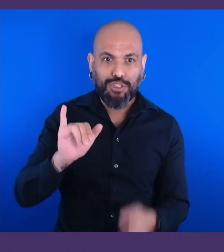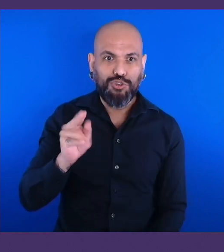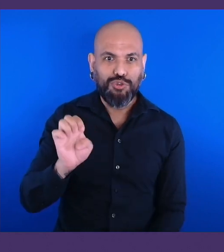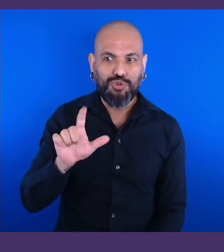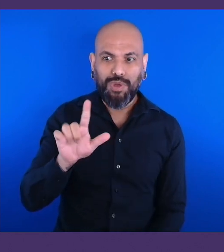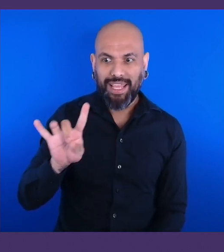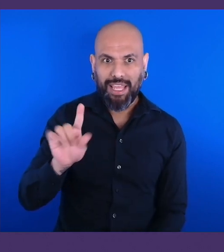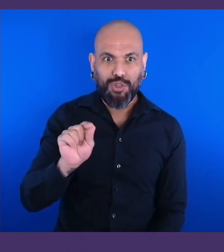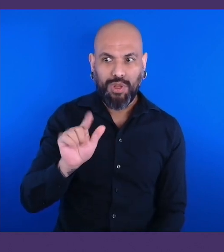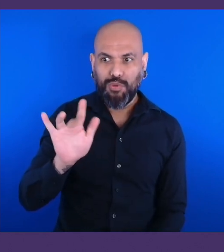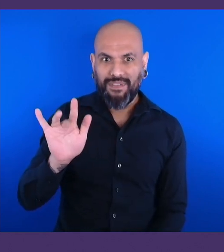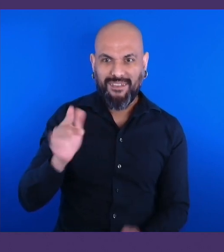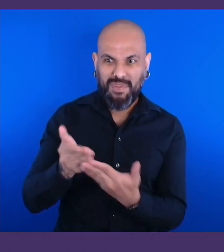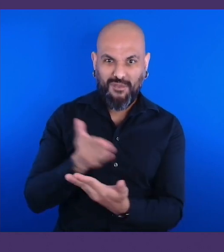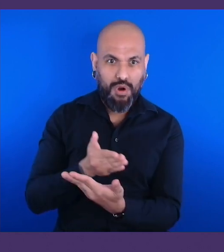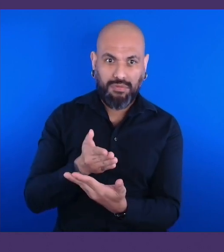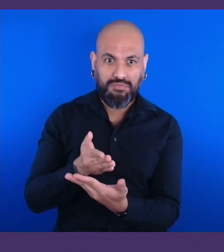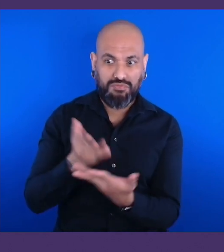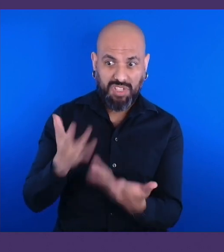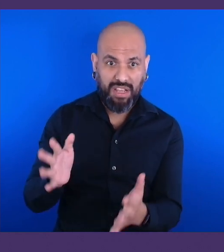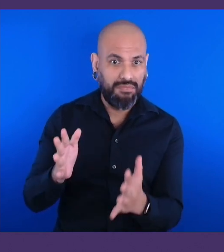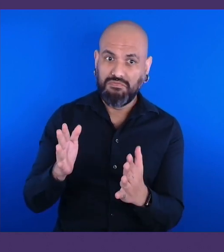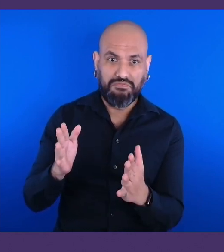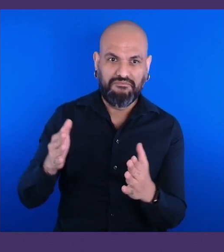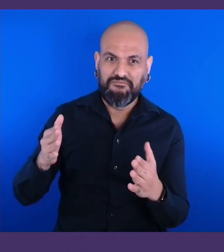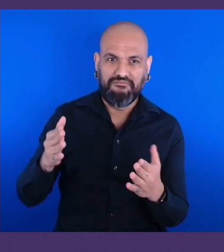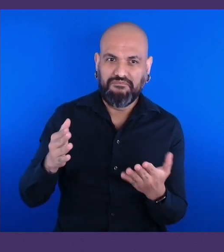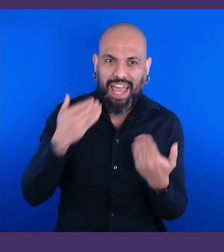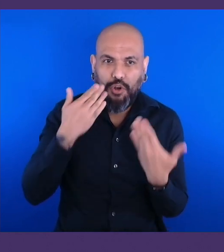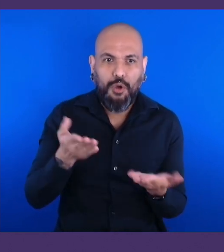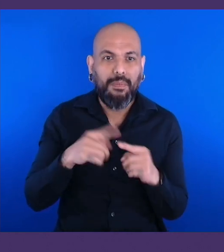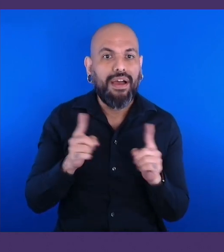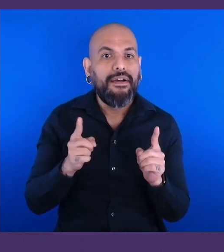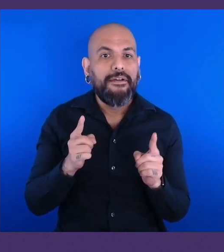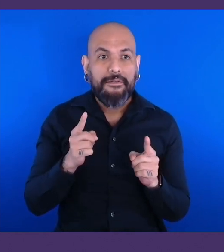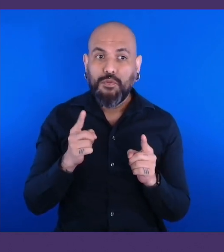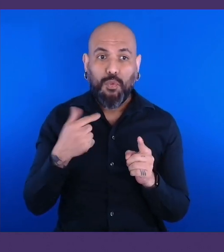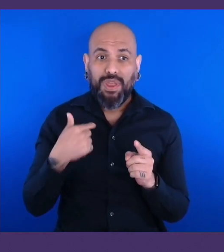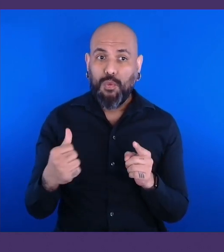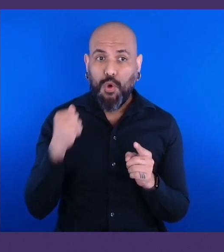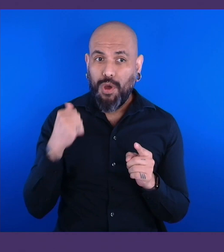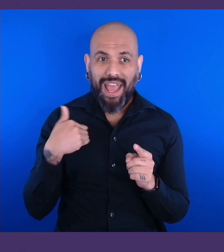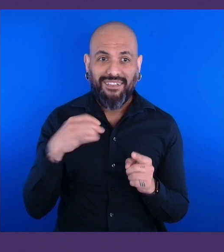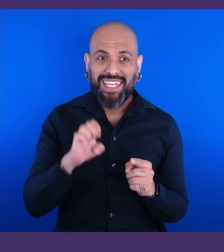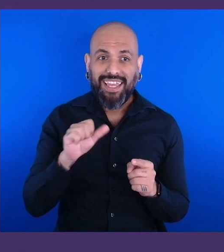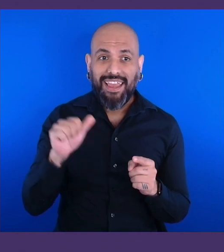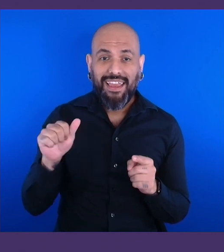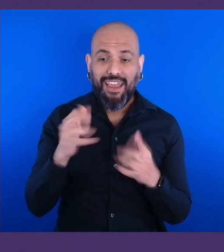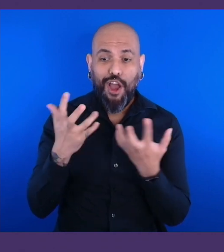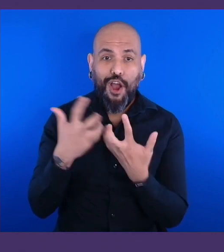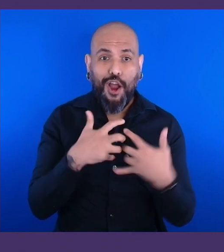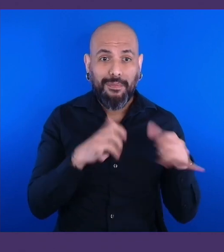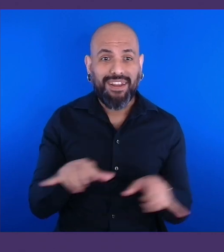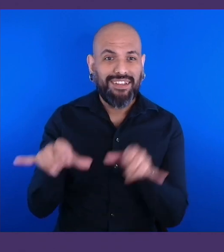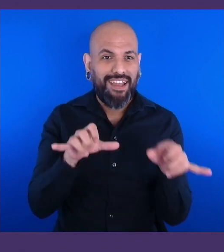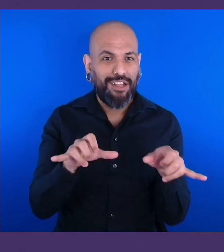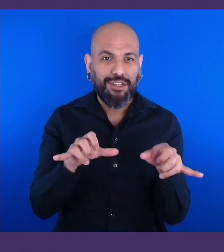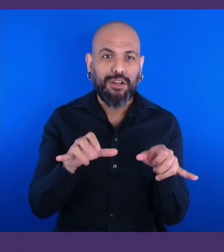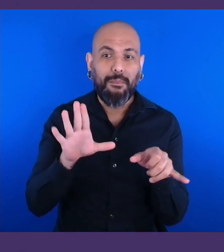So, we won't have an EAA harmonized standard by the date that member states will begin enforcing the EAA.